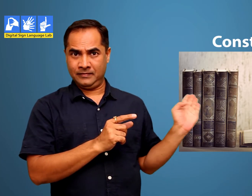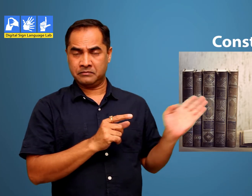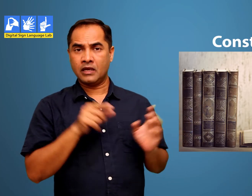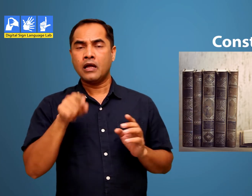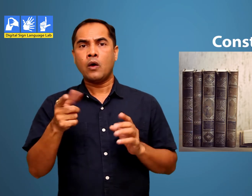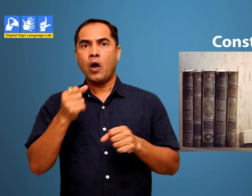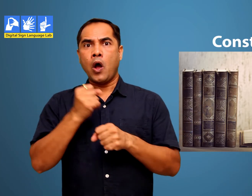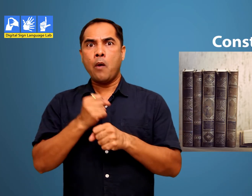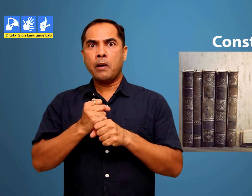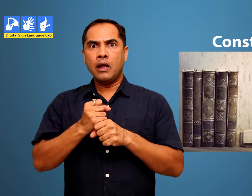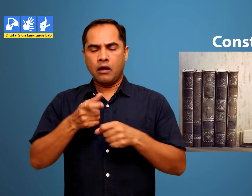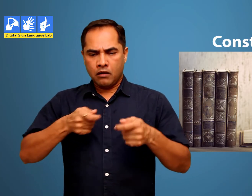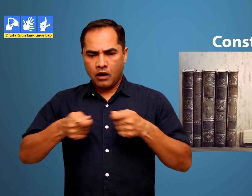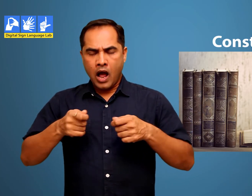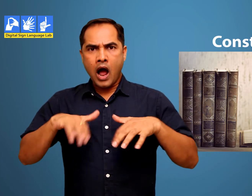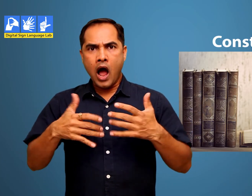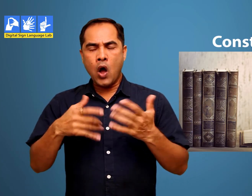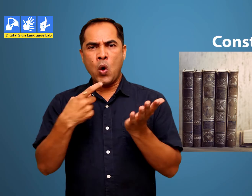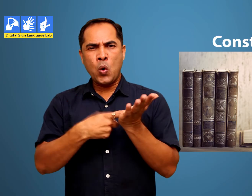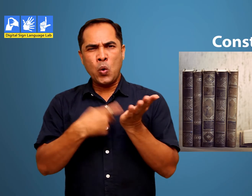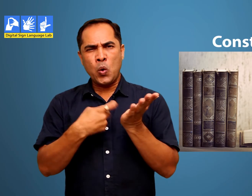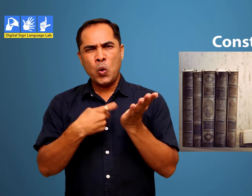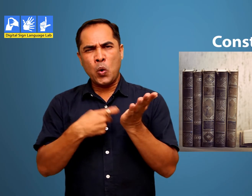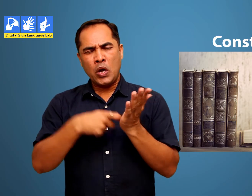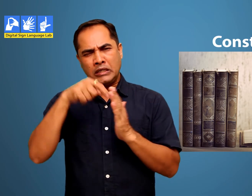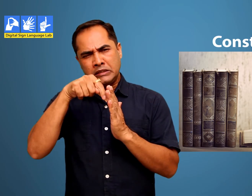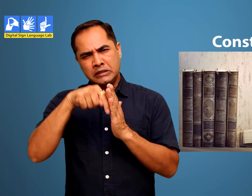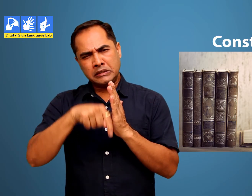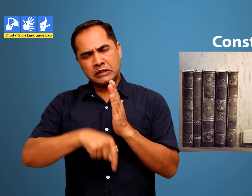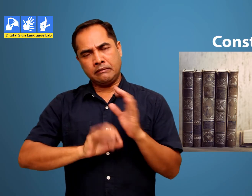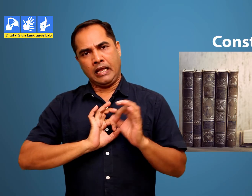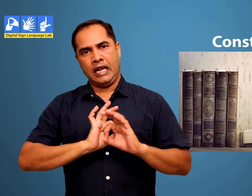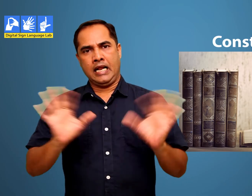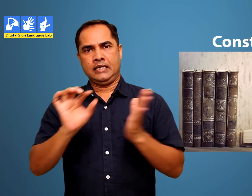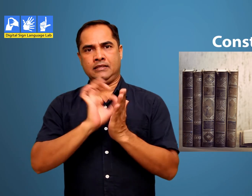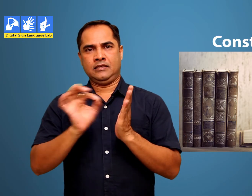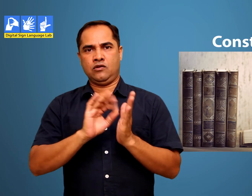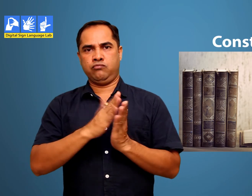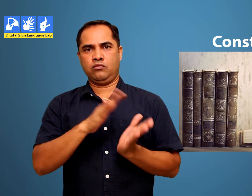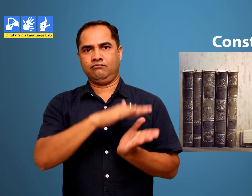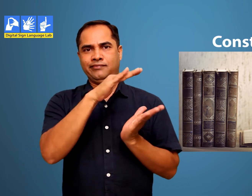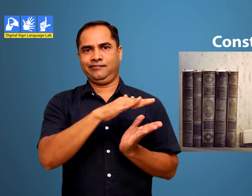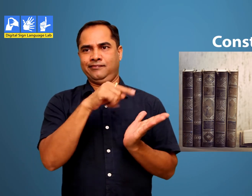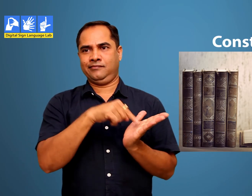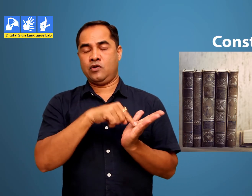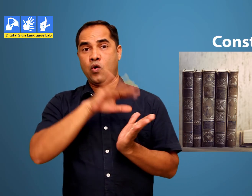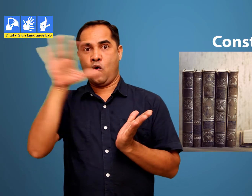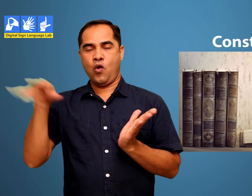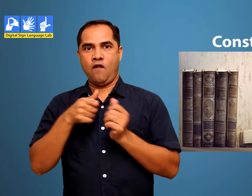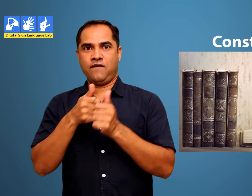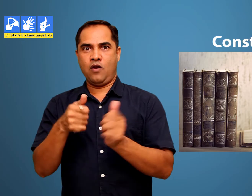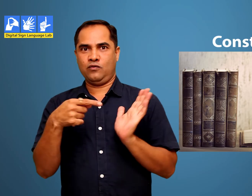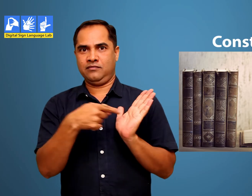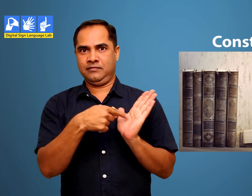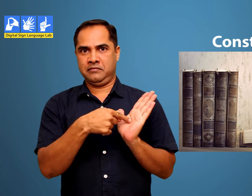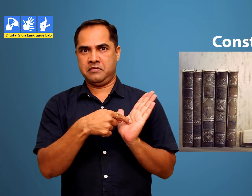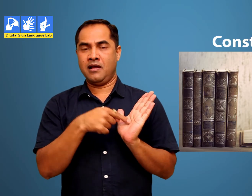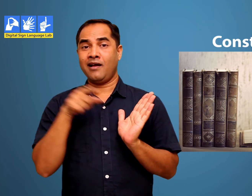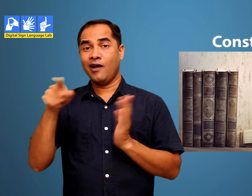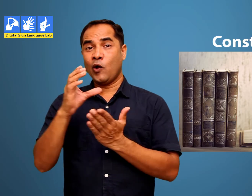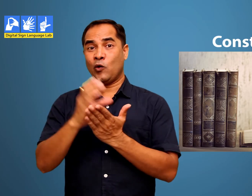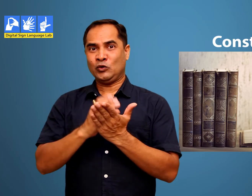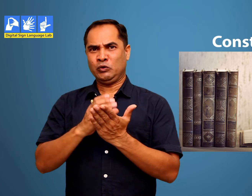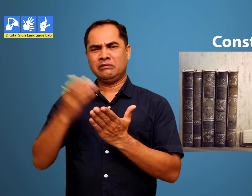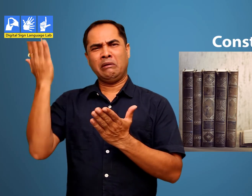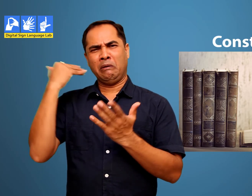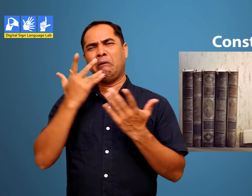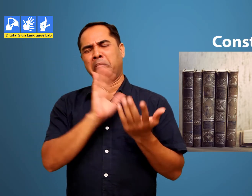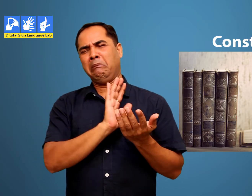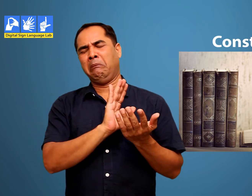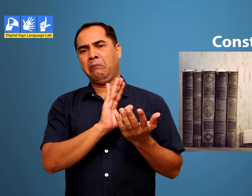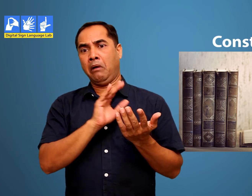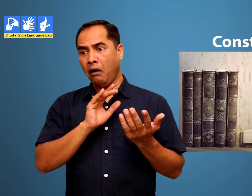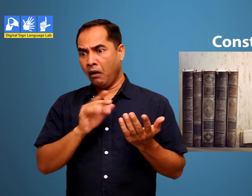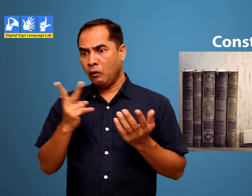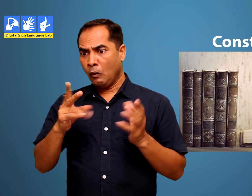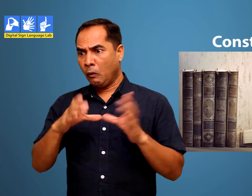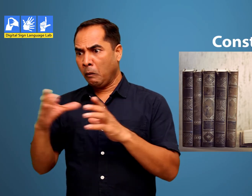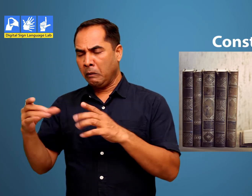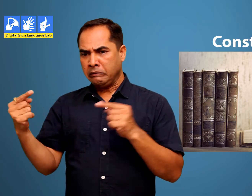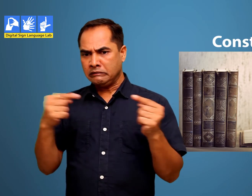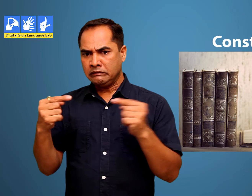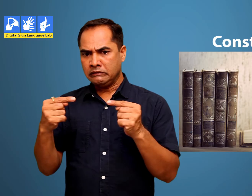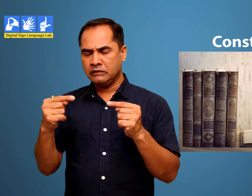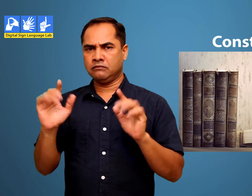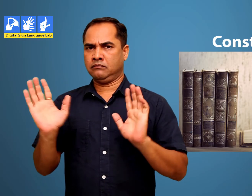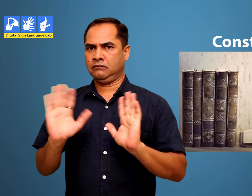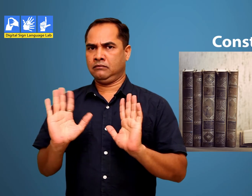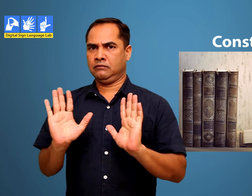Constitution is where you keep all your rules and laws. Belgian government